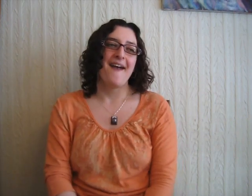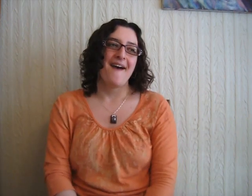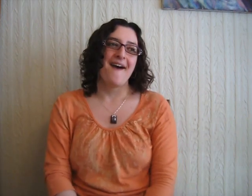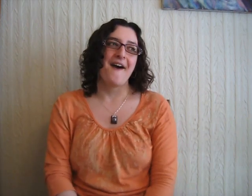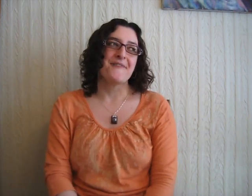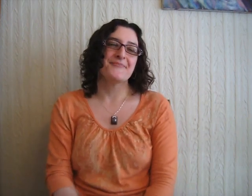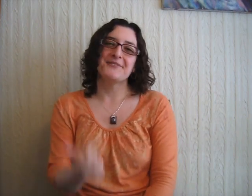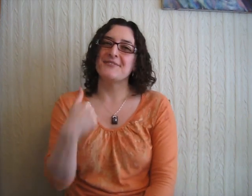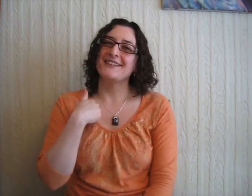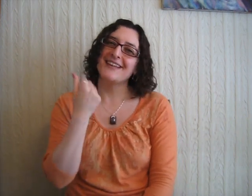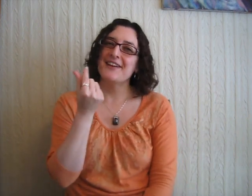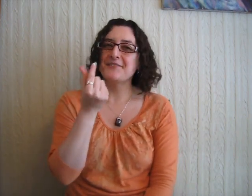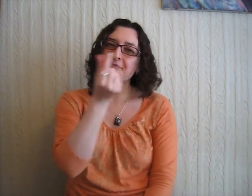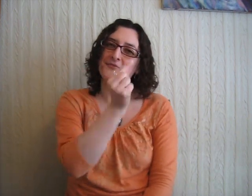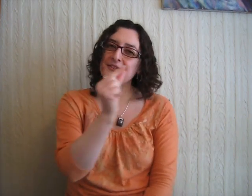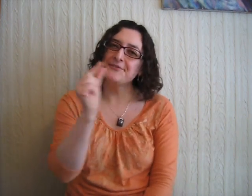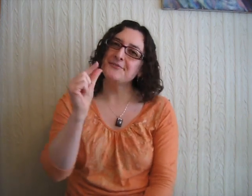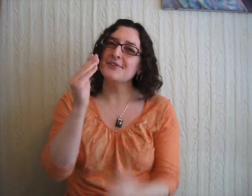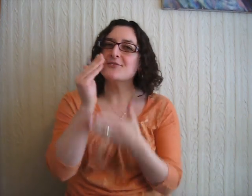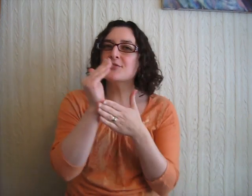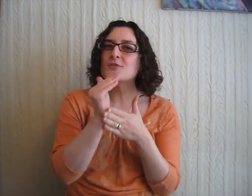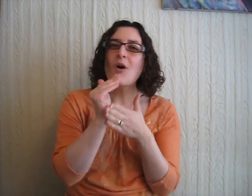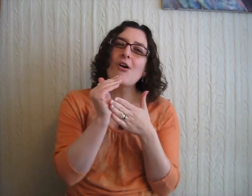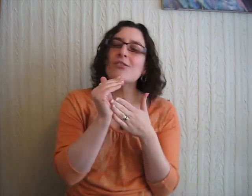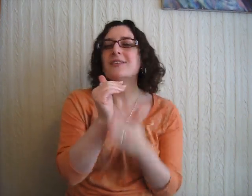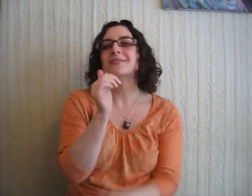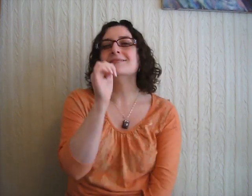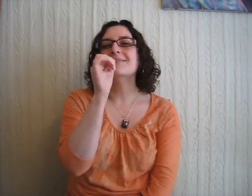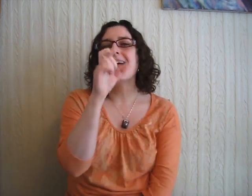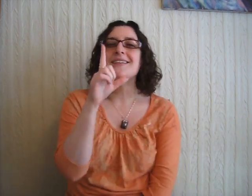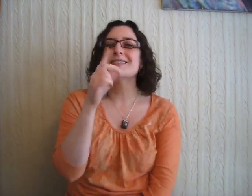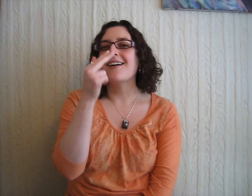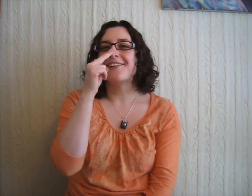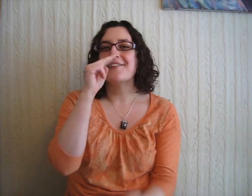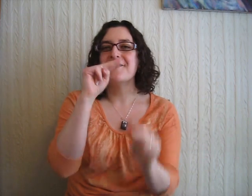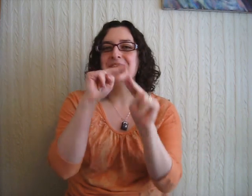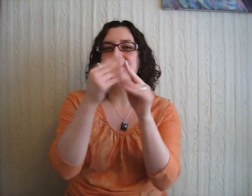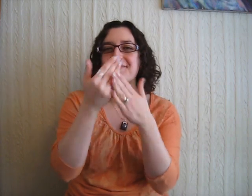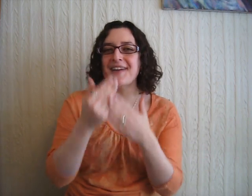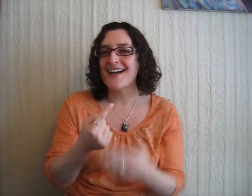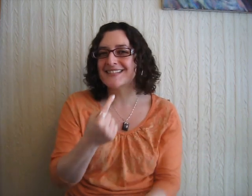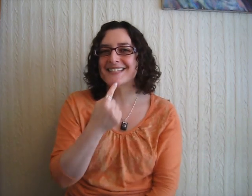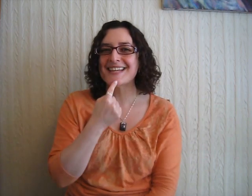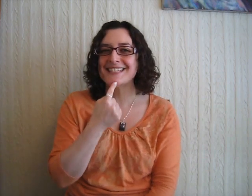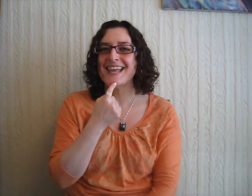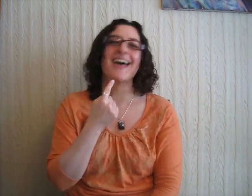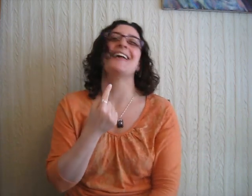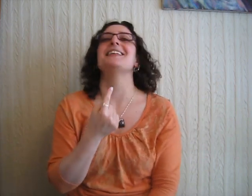So that's kind of a few, you know, small little ASL fun facts as I said